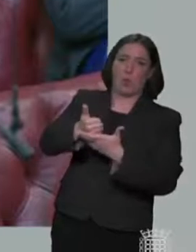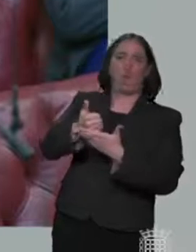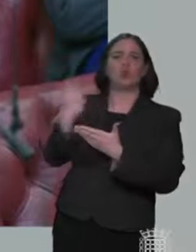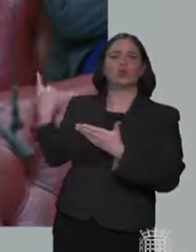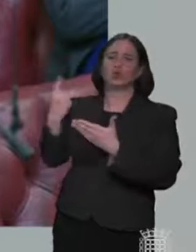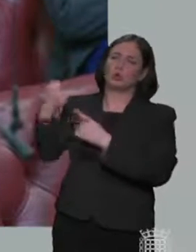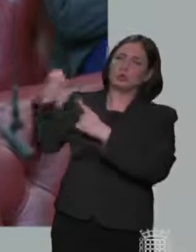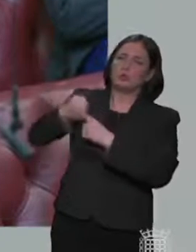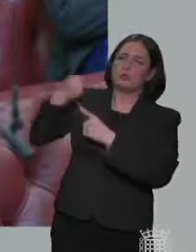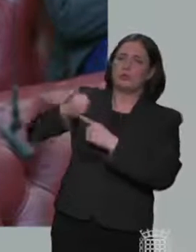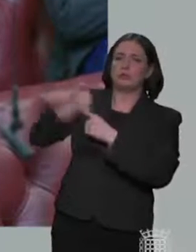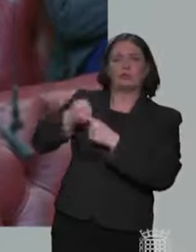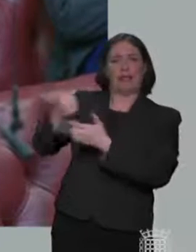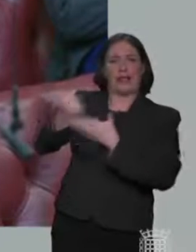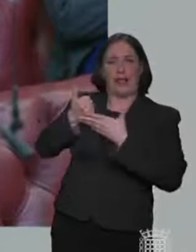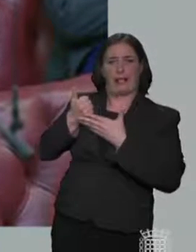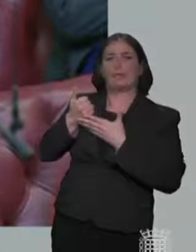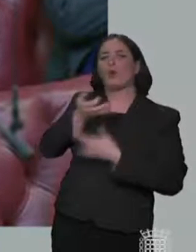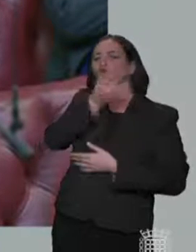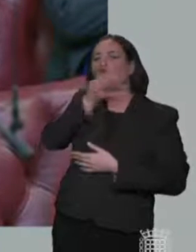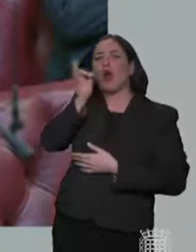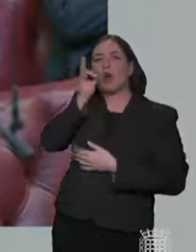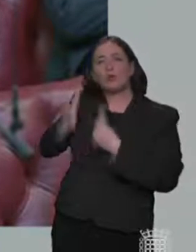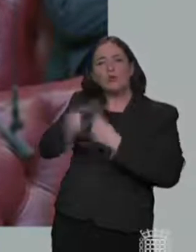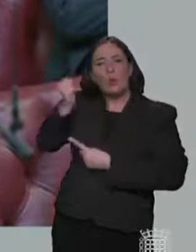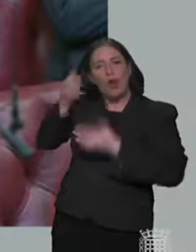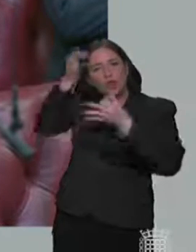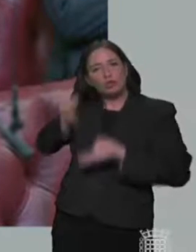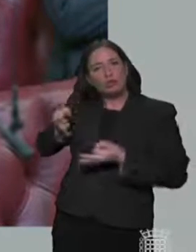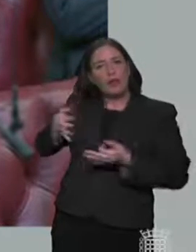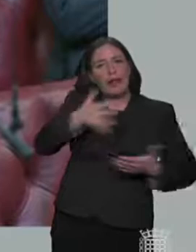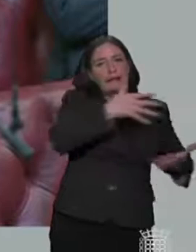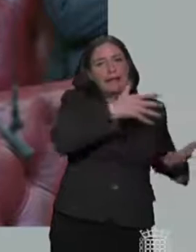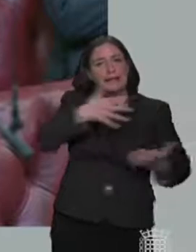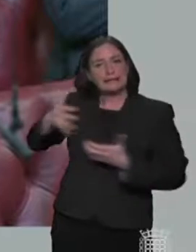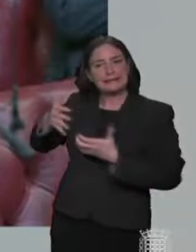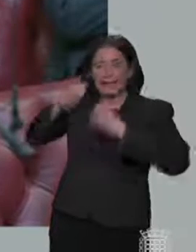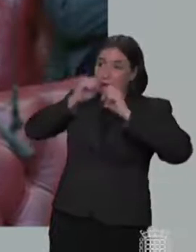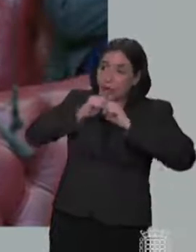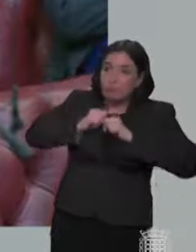whose spectacular set in winning strictly come dancing reached millions in showing that how bsl